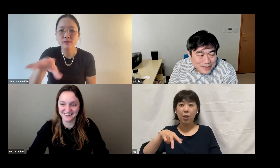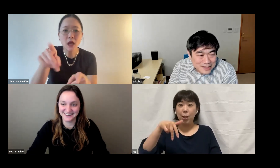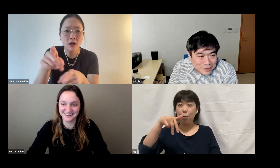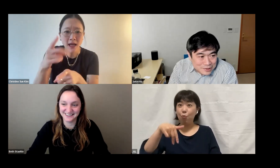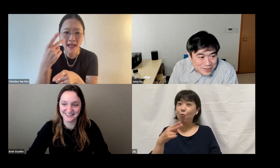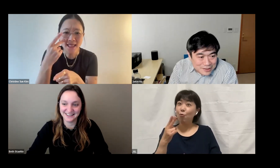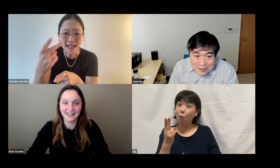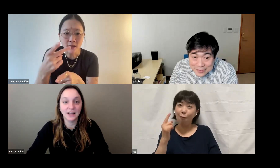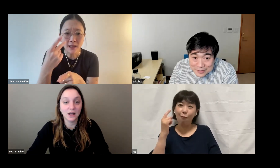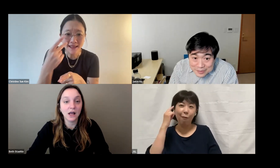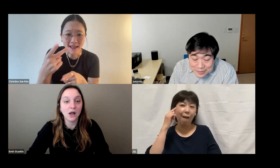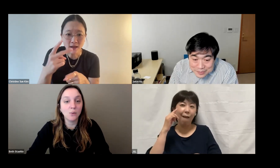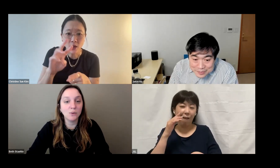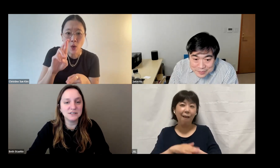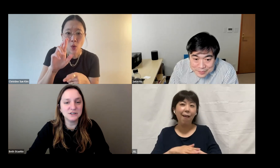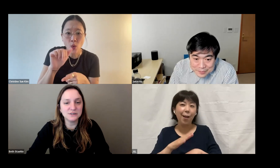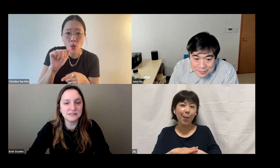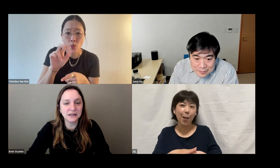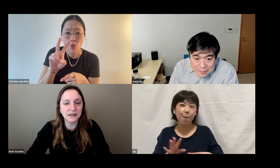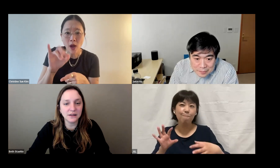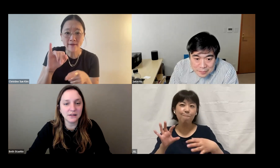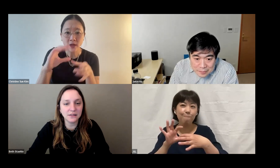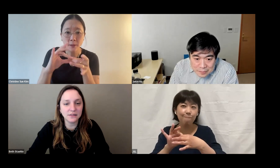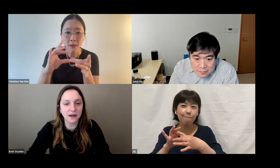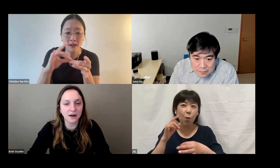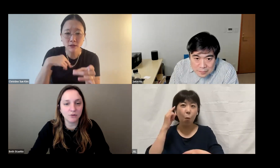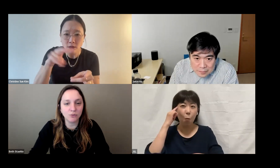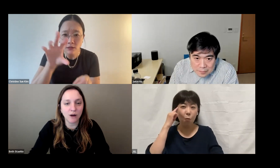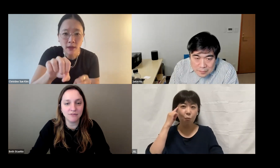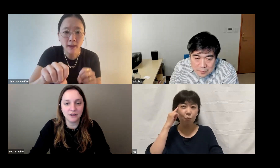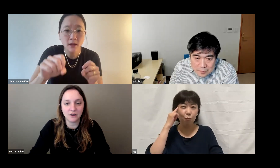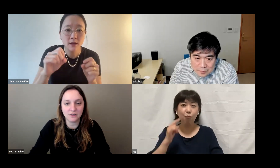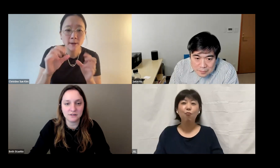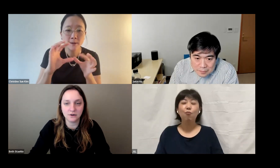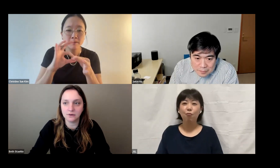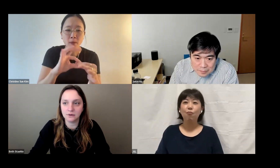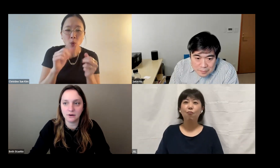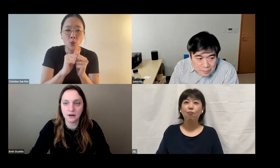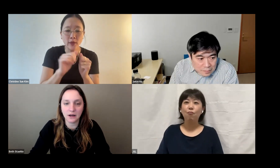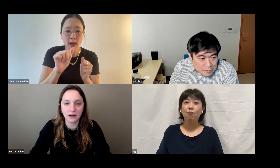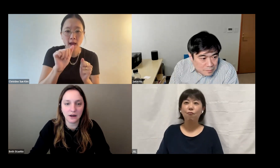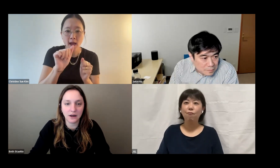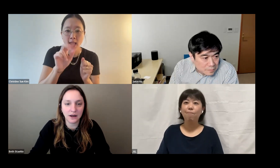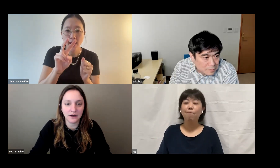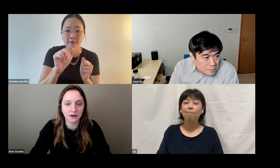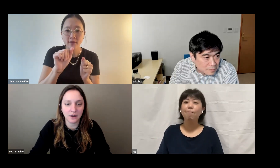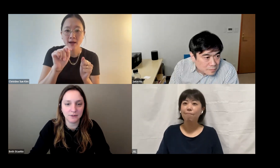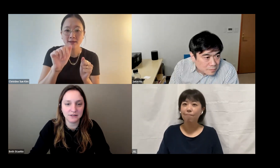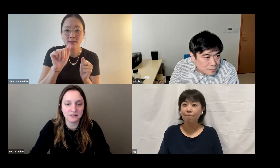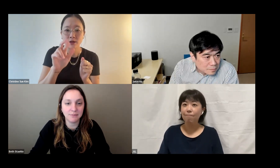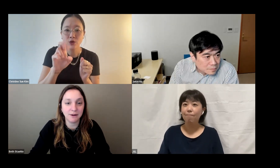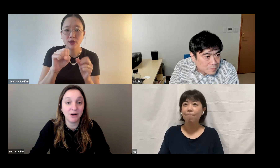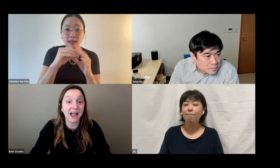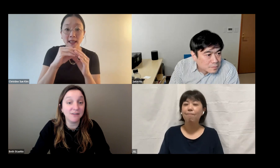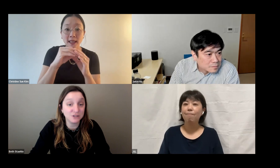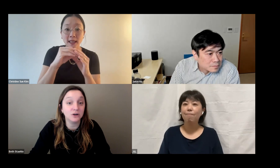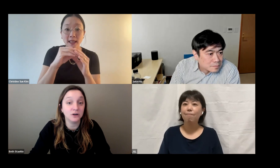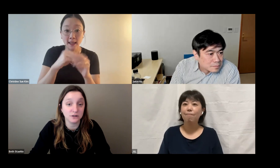So there's a… Well, did you see that Ravi also had a comment about avatars